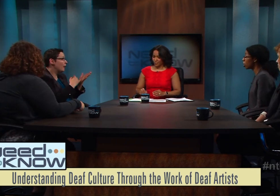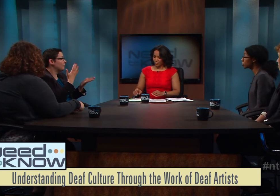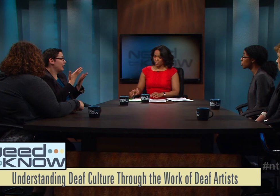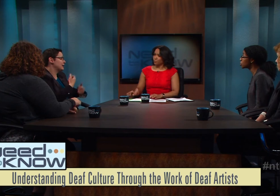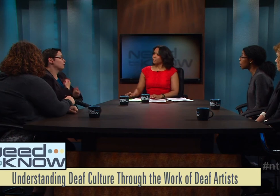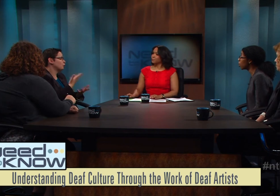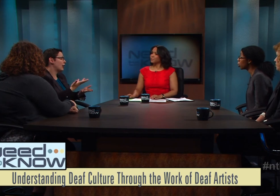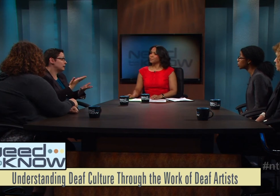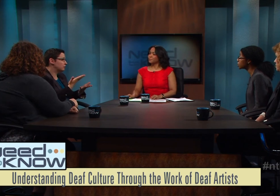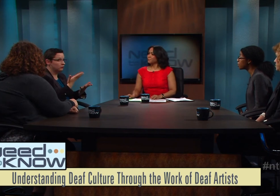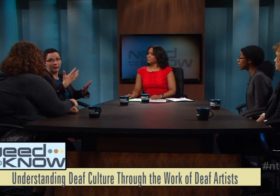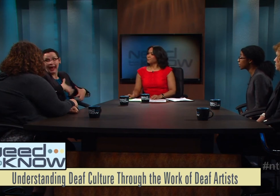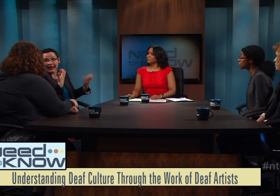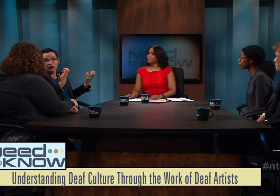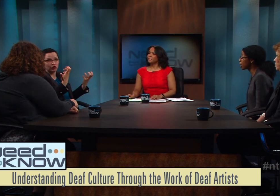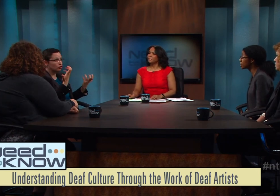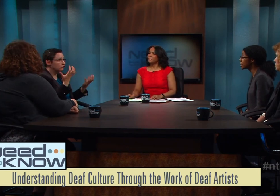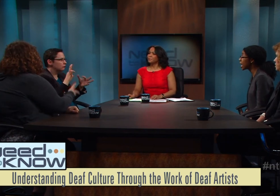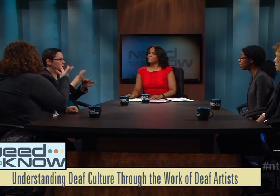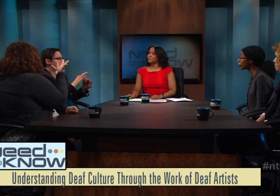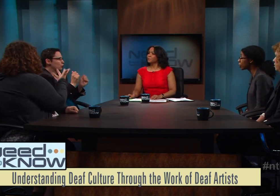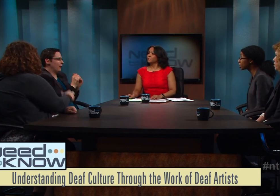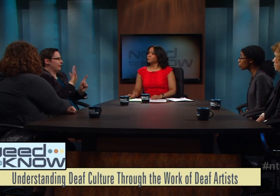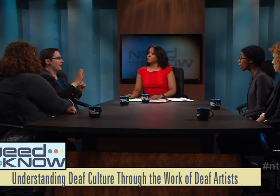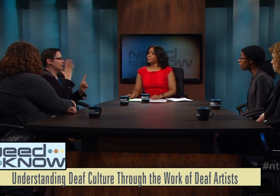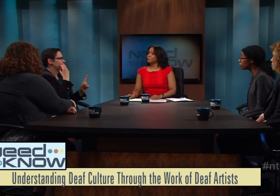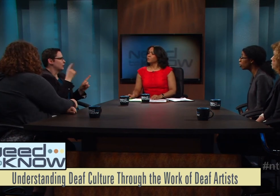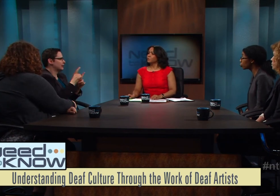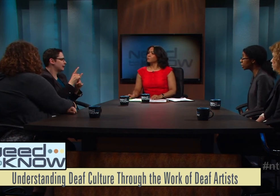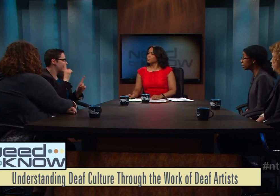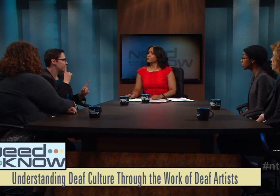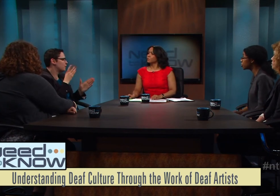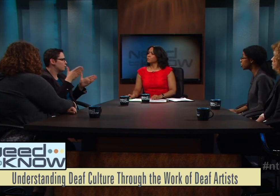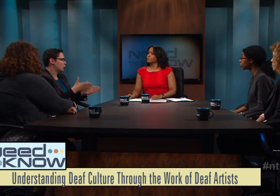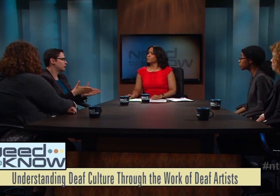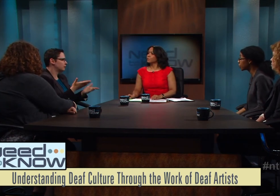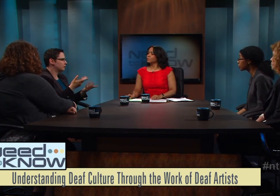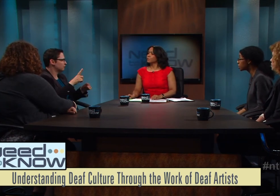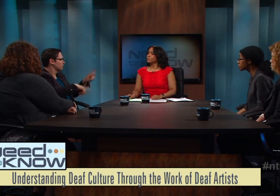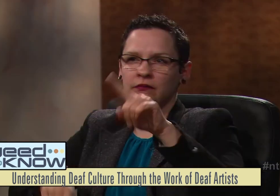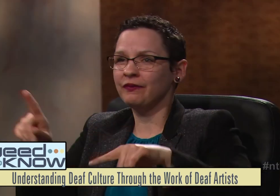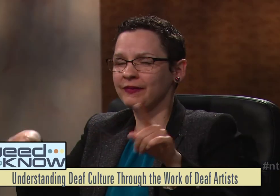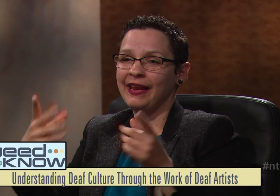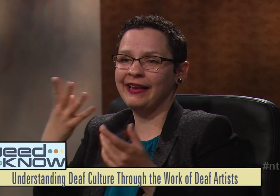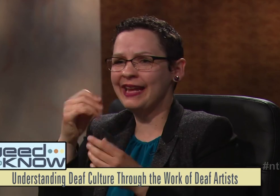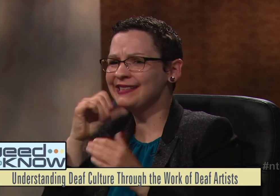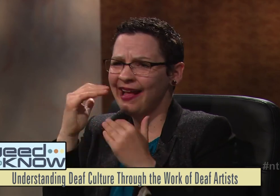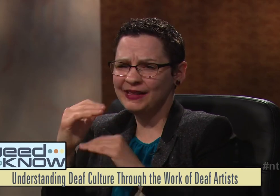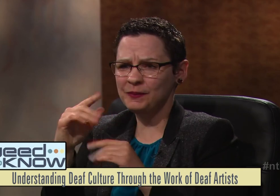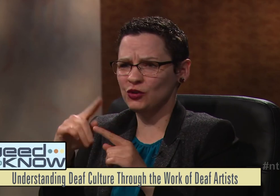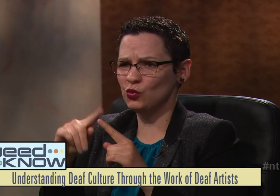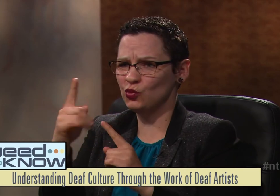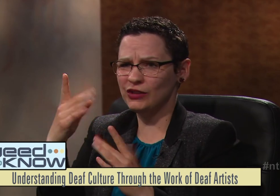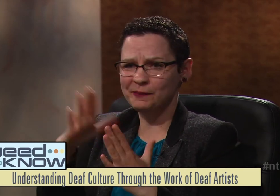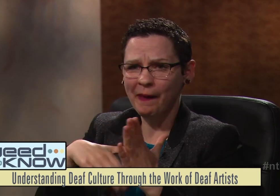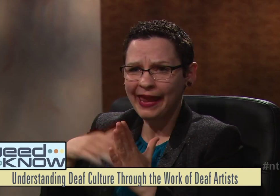AND ALSO SOME ARTISTS MAY SHOW ANGER AS WELL RELATED TO THEIR EXPERIENCES GROWING UP AS A DEAF PERSON.